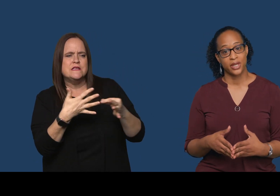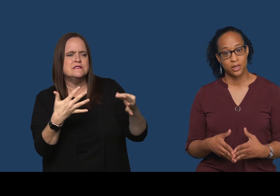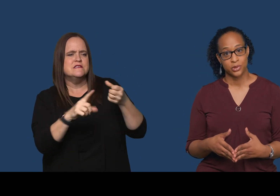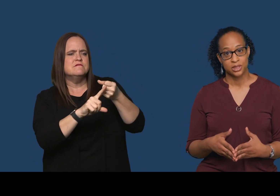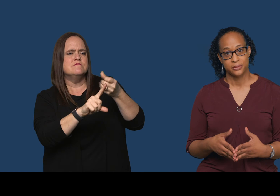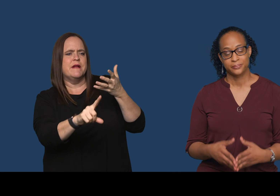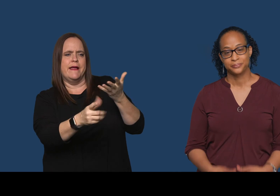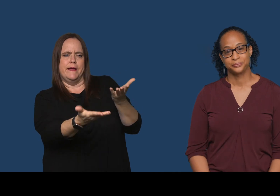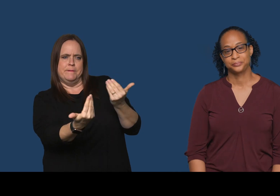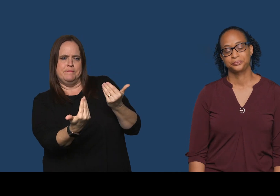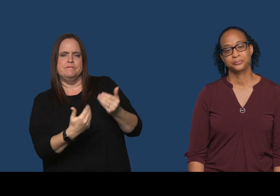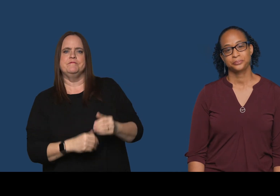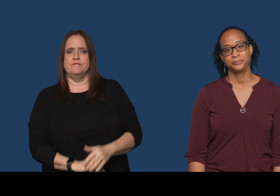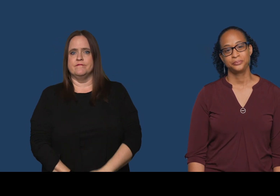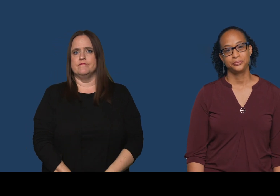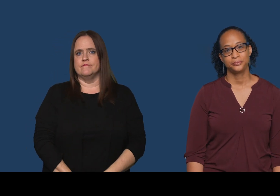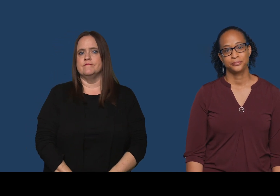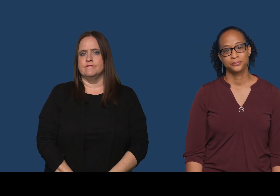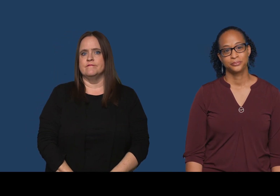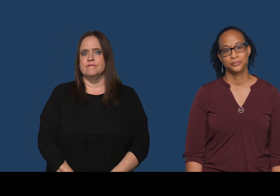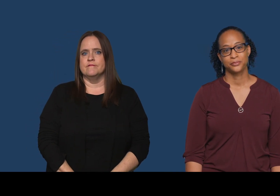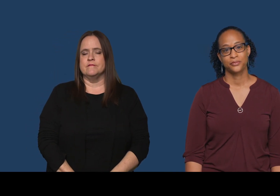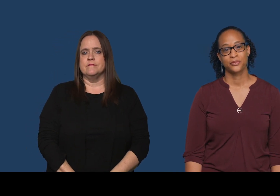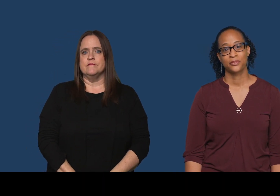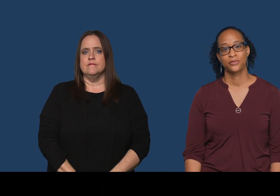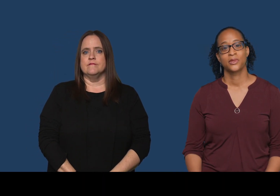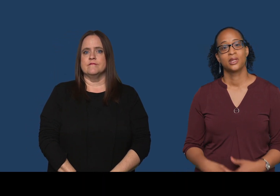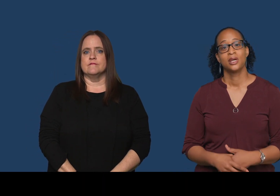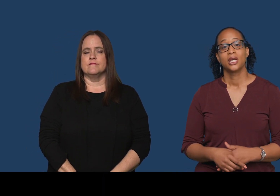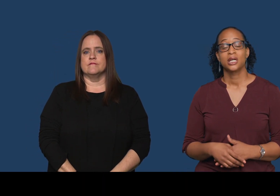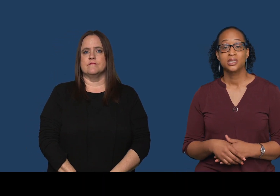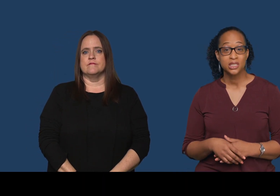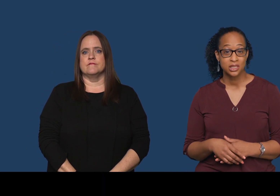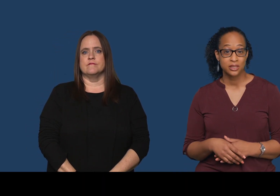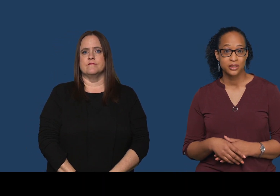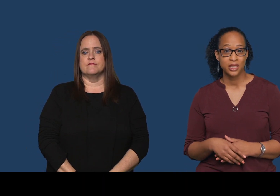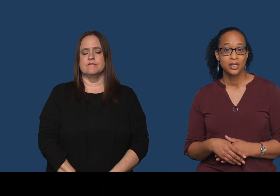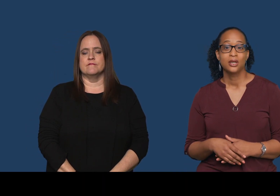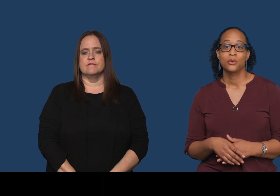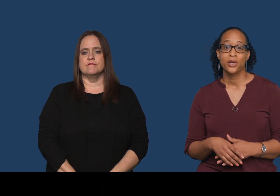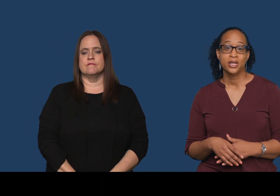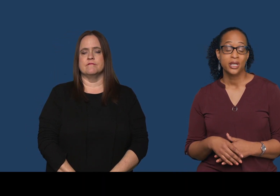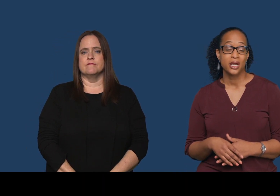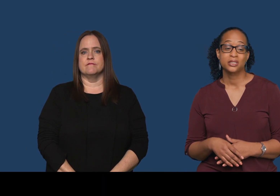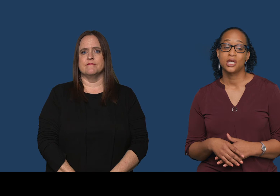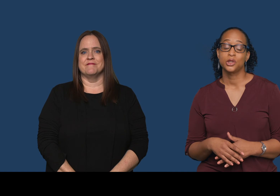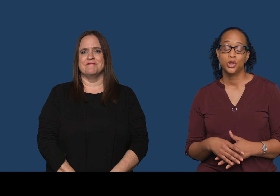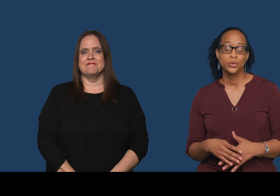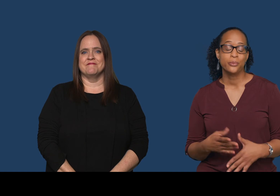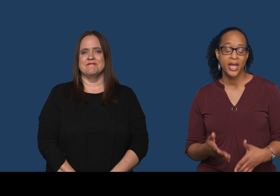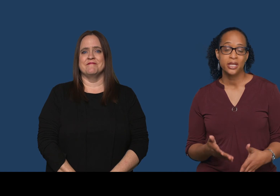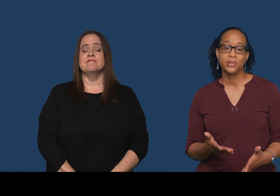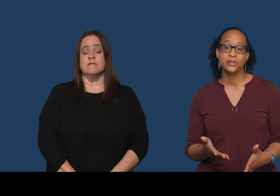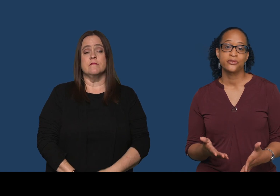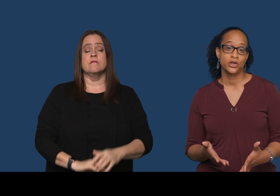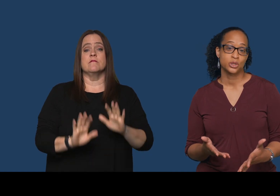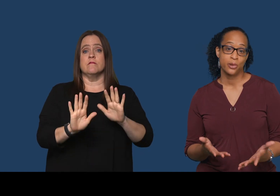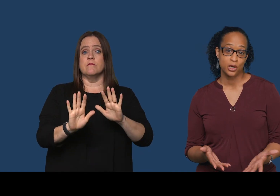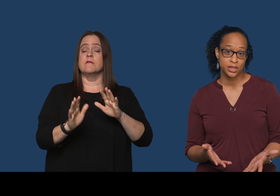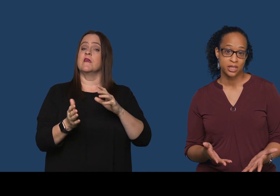Additionally, recognize that you may be the first person